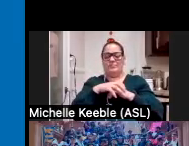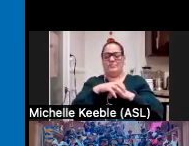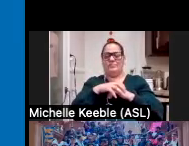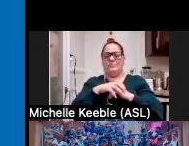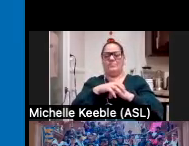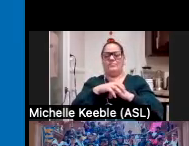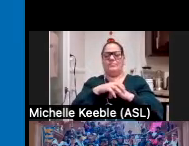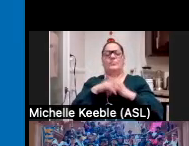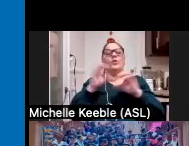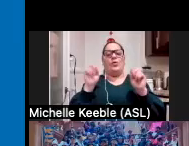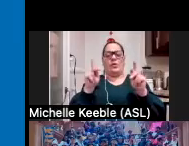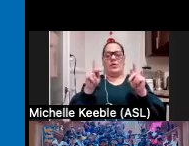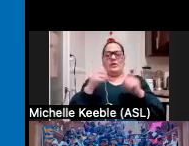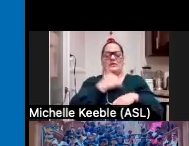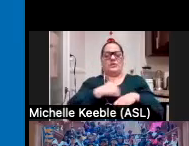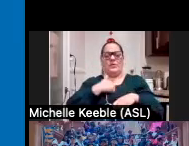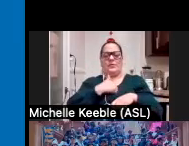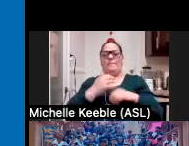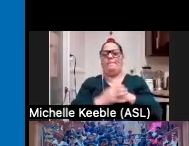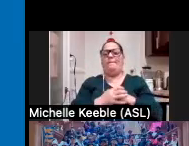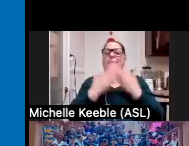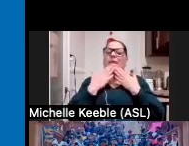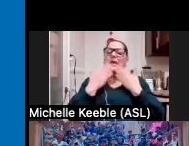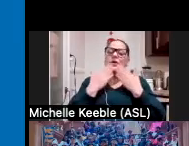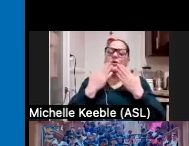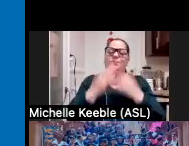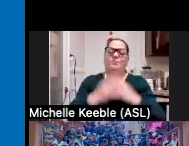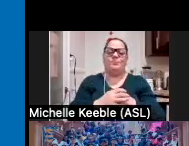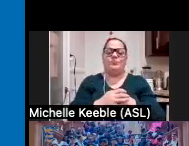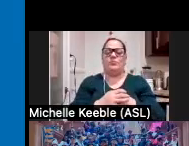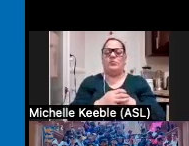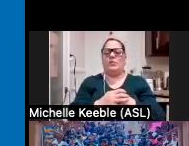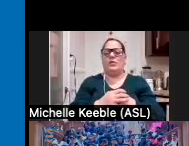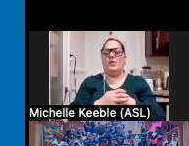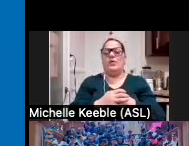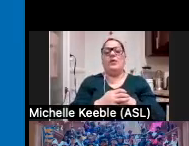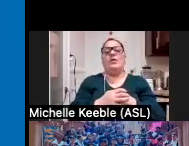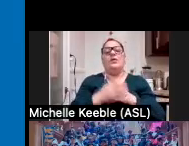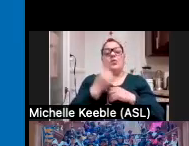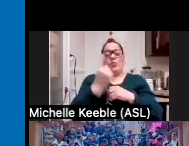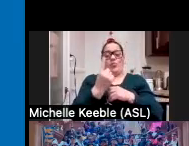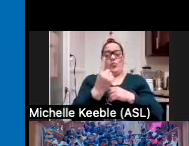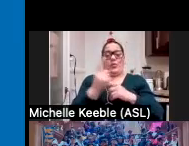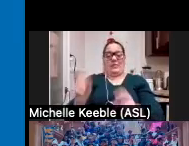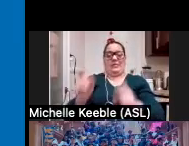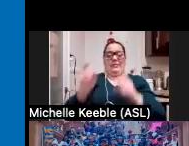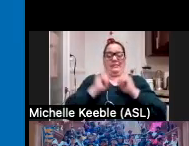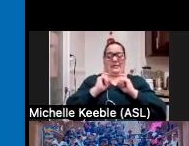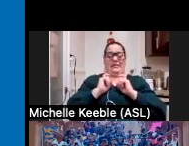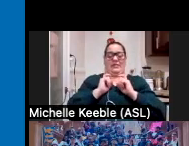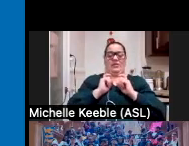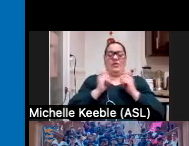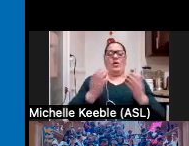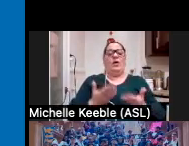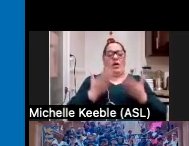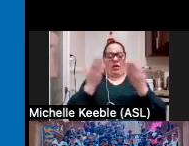Okay, sorry. Thank you. Um, and one of the gifts he gave me was an introduction along with Bill